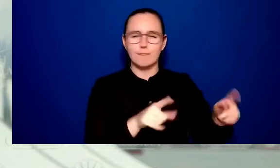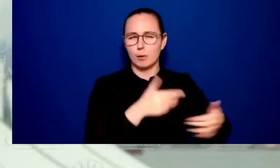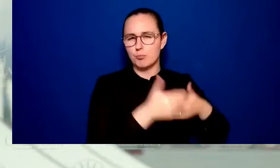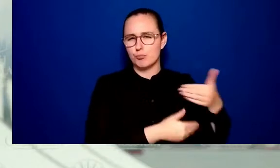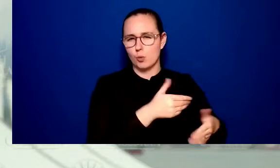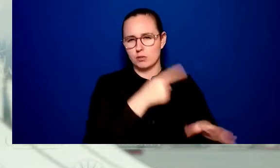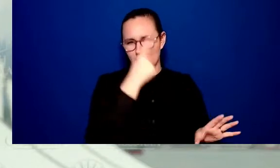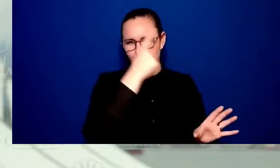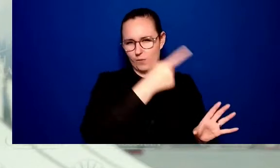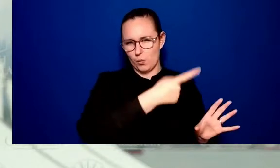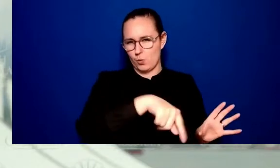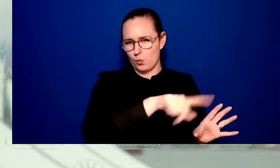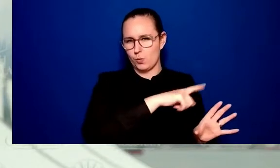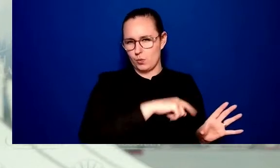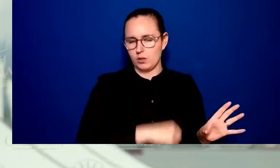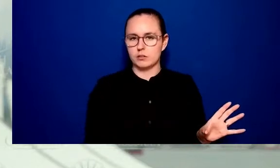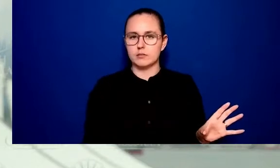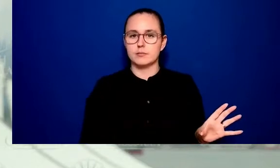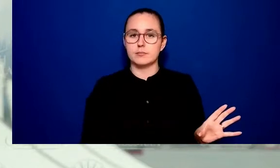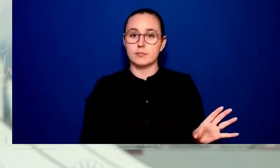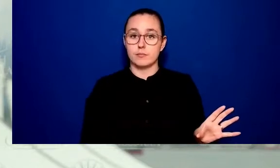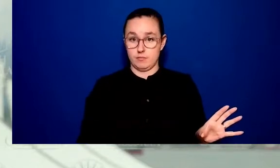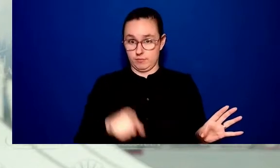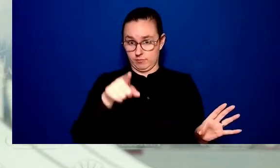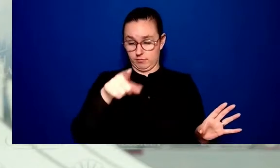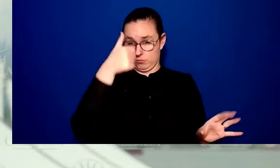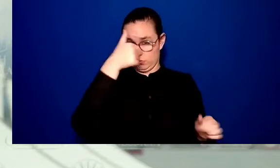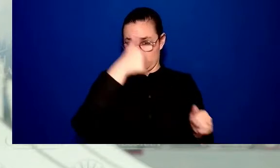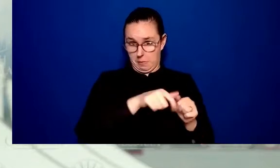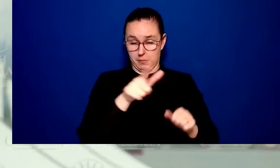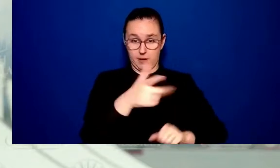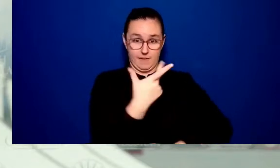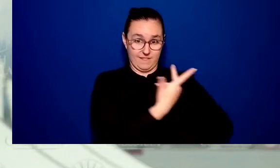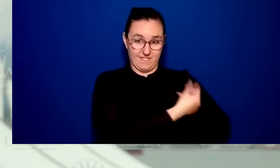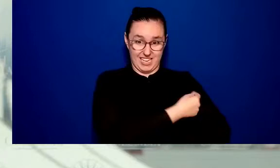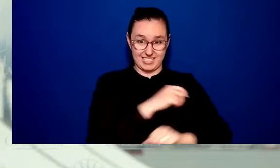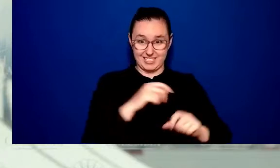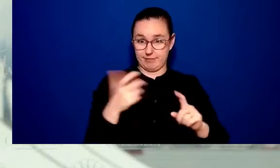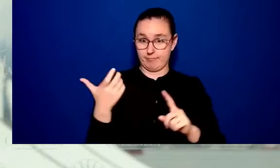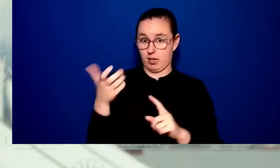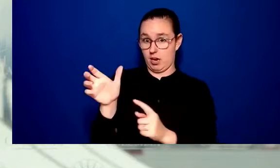remember, the BCG vaccine card program was brought in was announced in August brought in in September after people have